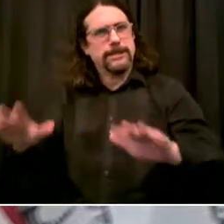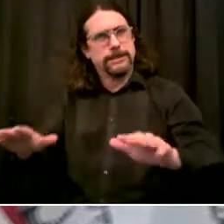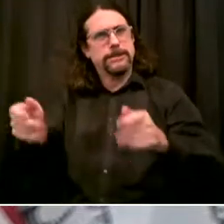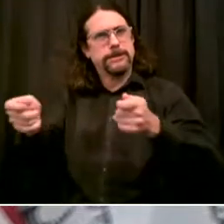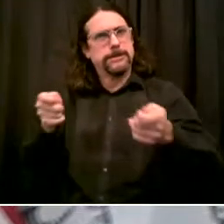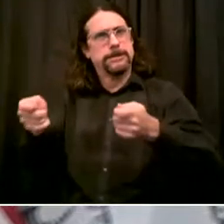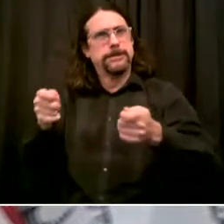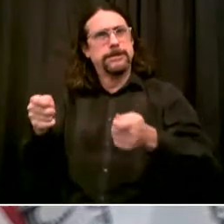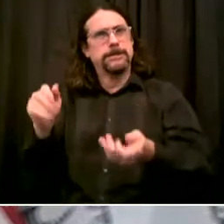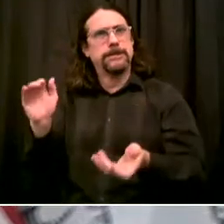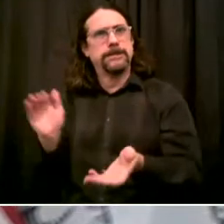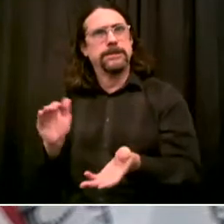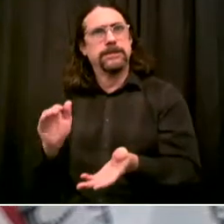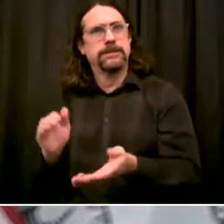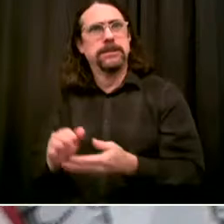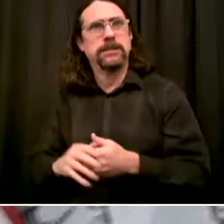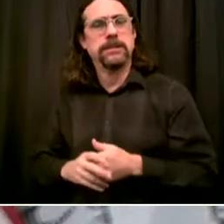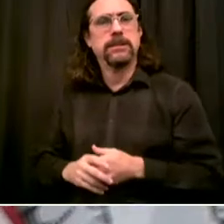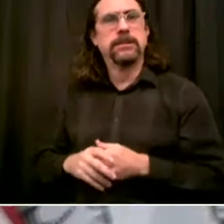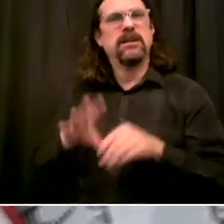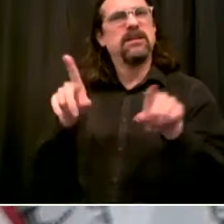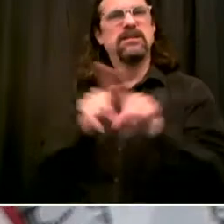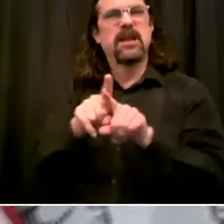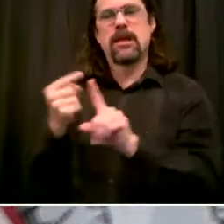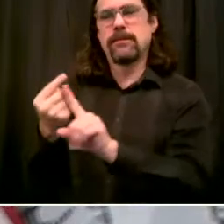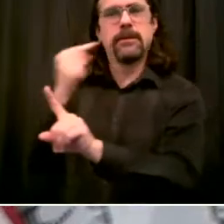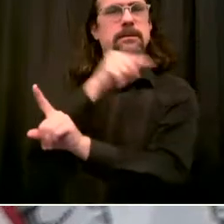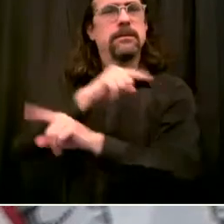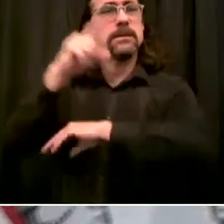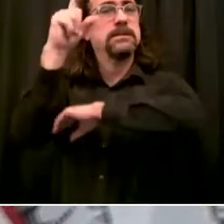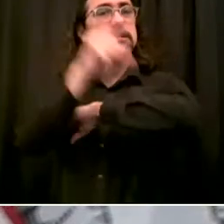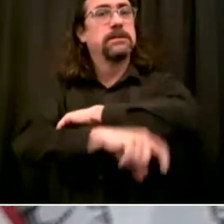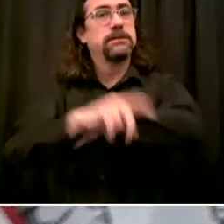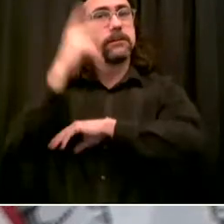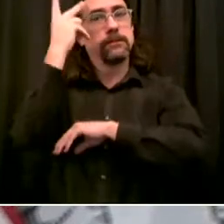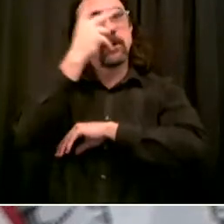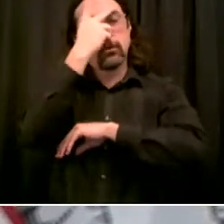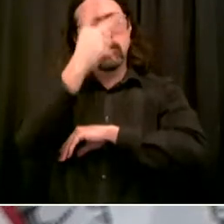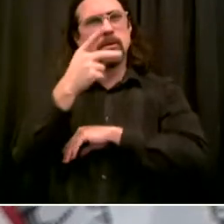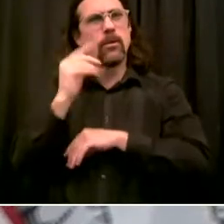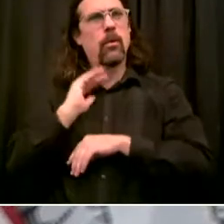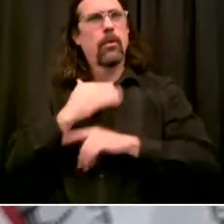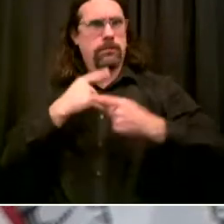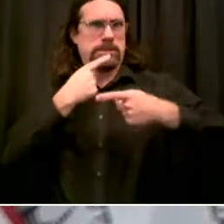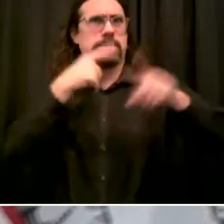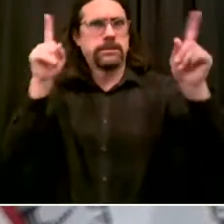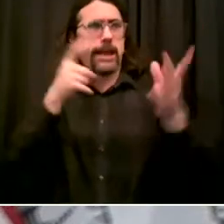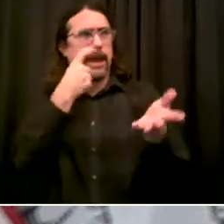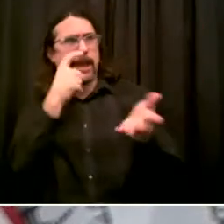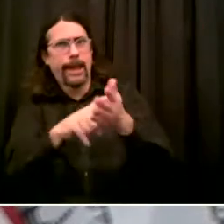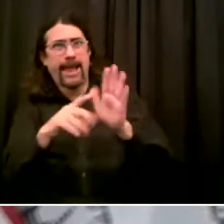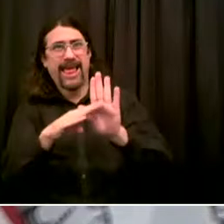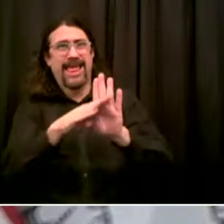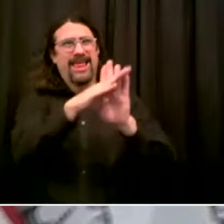NEEDS TO BE DONE AND THE SISIUTATATION GOT BETTER. I AM CONVINCED THAT THE FOLKS IN